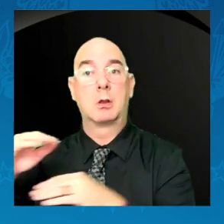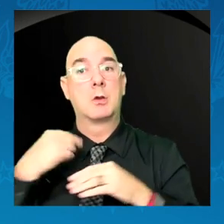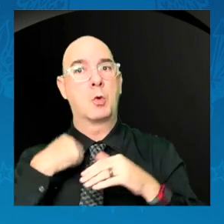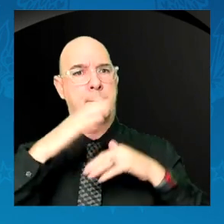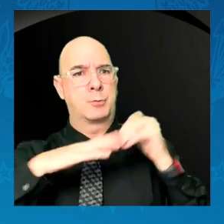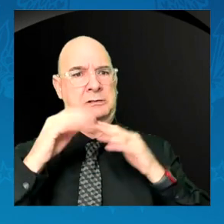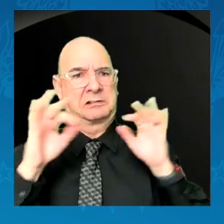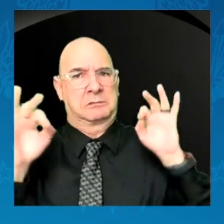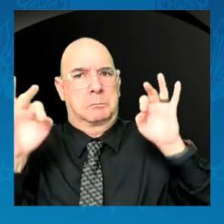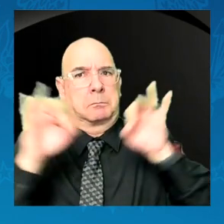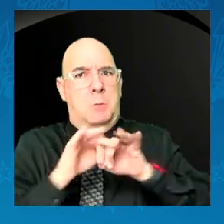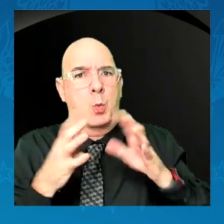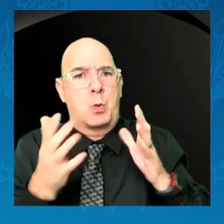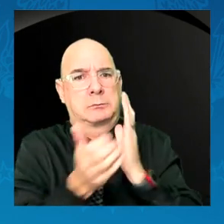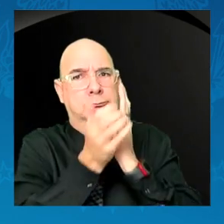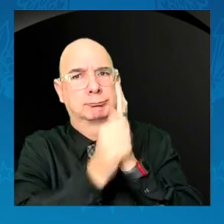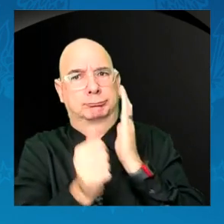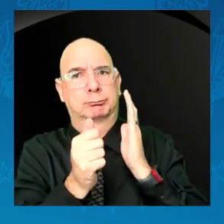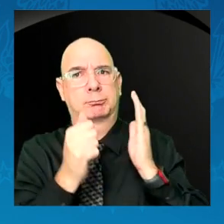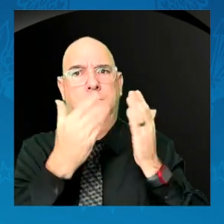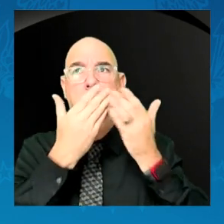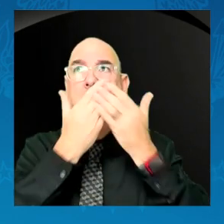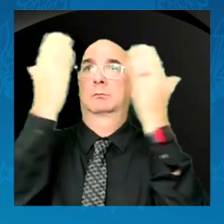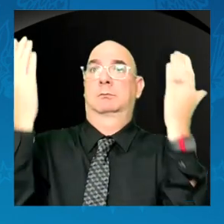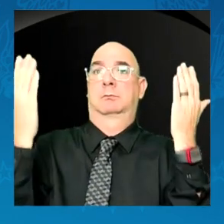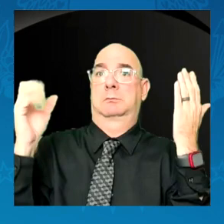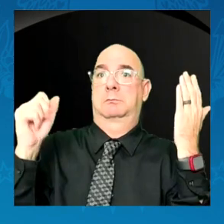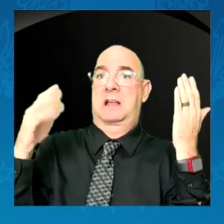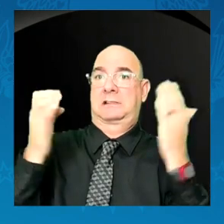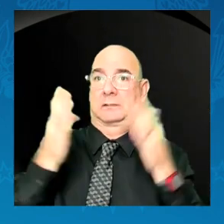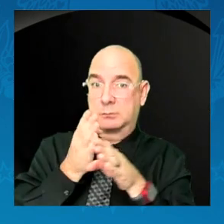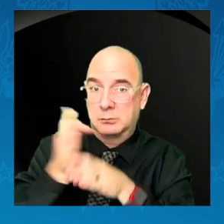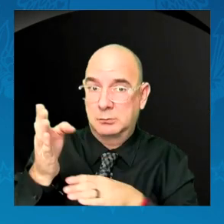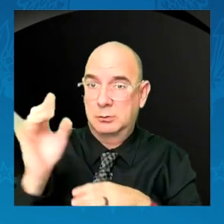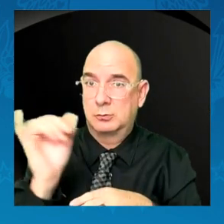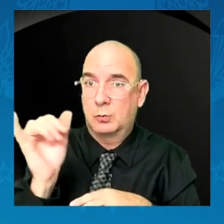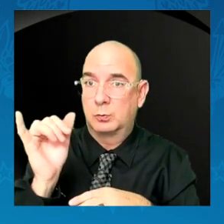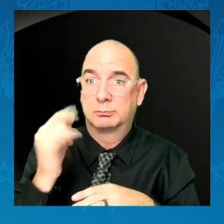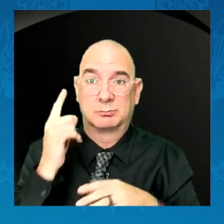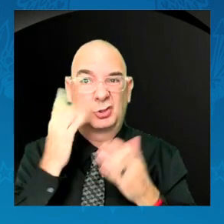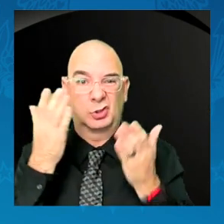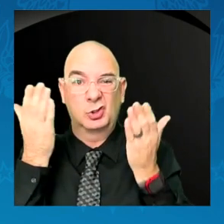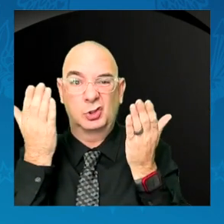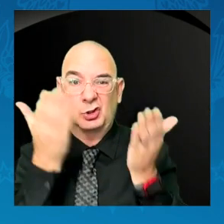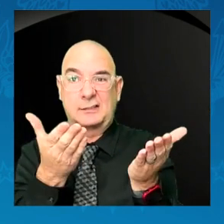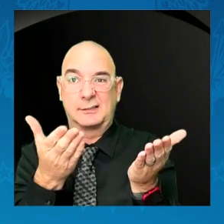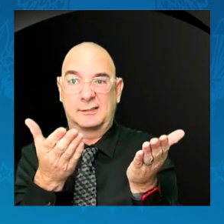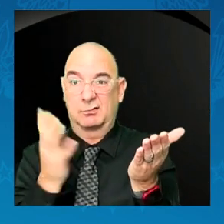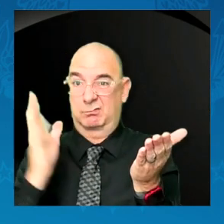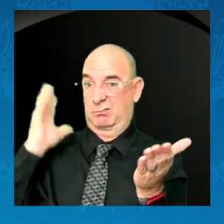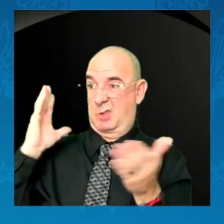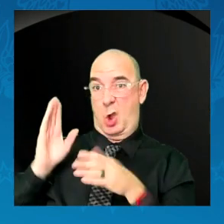as well as you suggested just now and in your opening address. One great way to develop the next generation of skilled craft